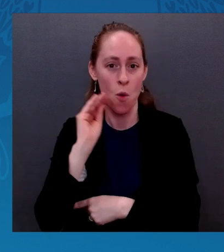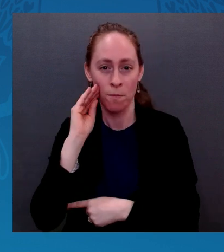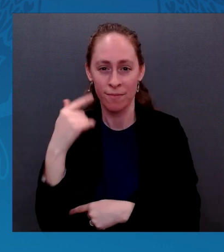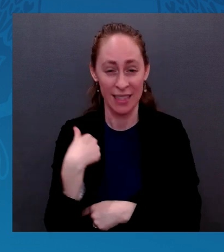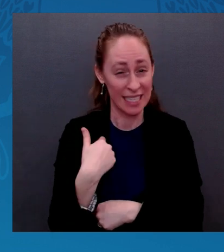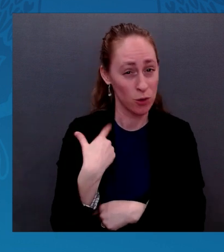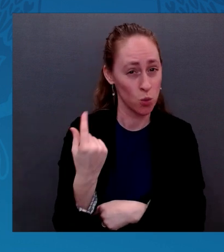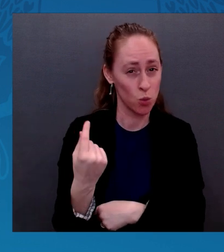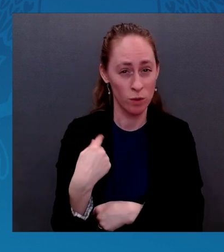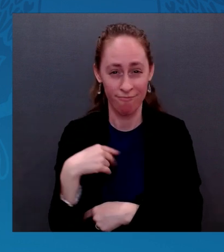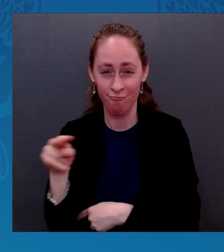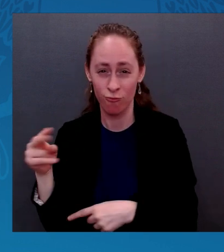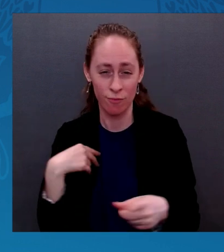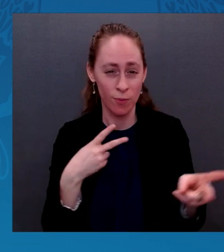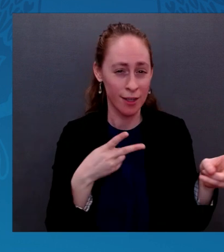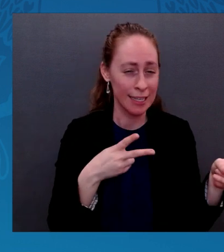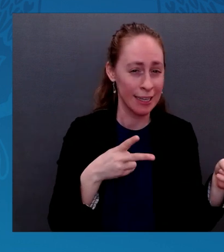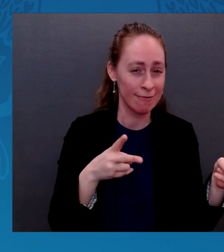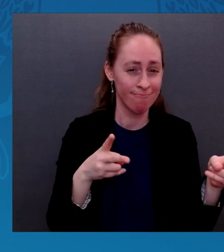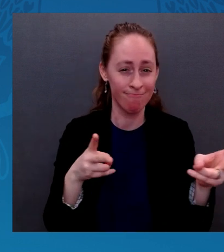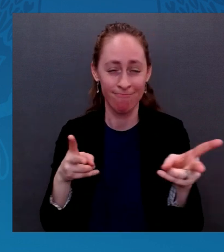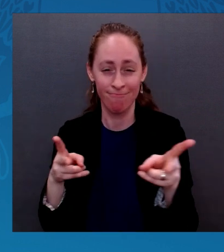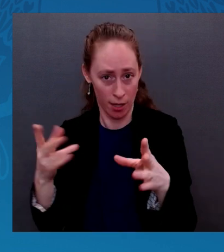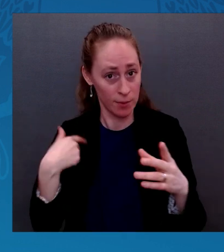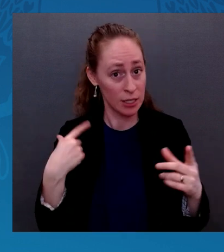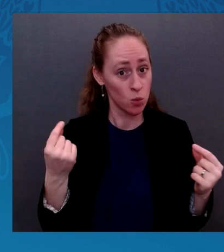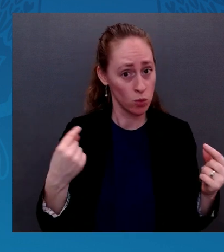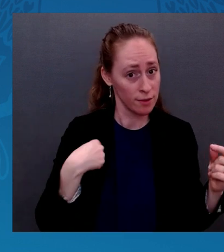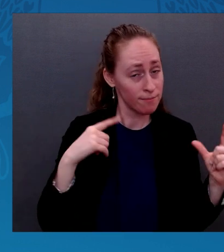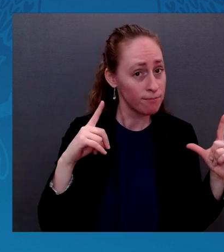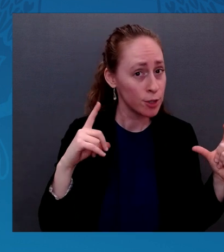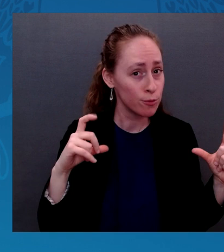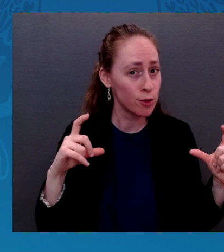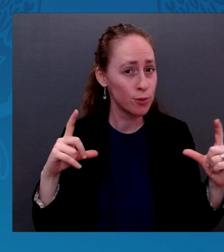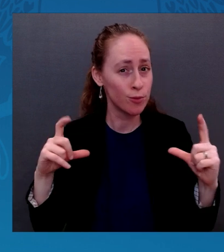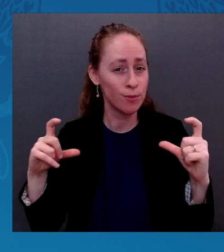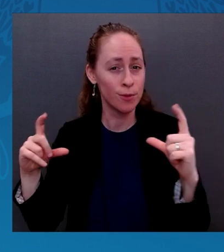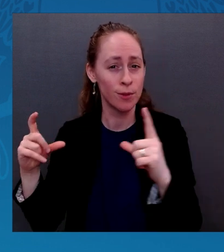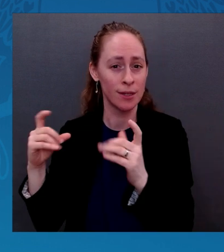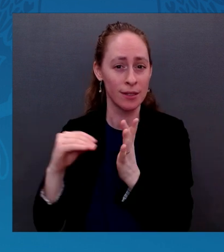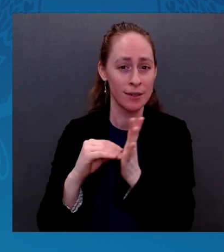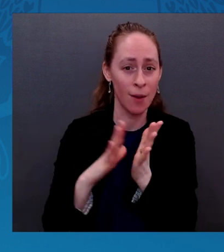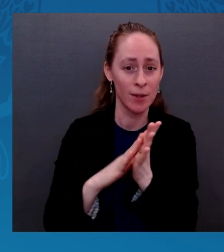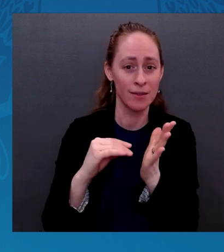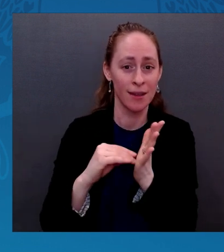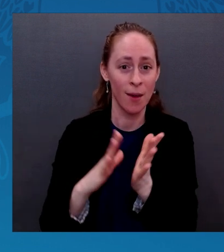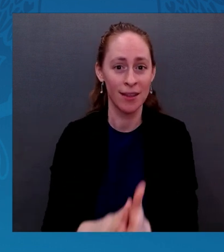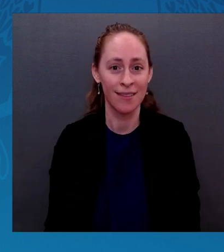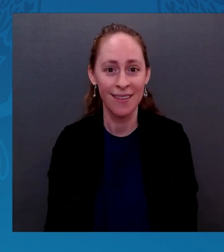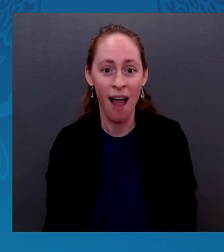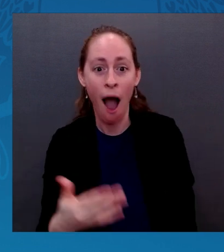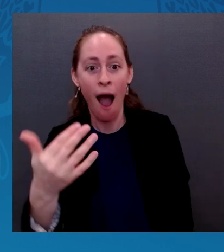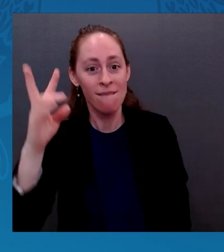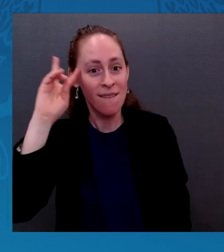The Vice President: Can you pass that down? Vivian Carter: Yes, I even have pictures, as you can see when they started.